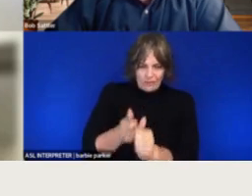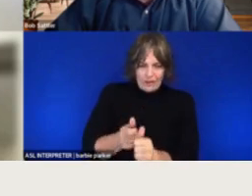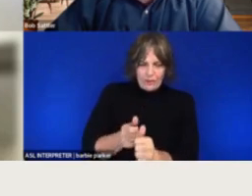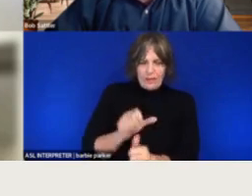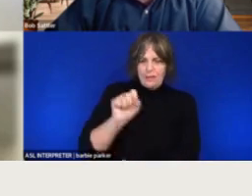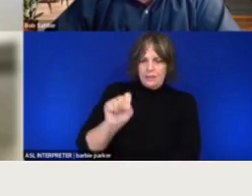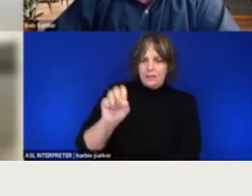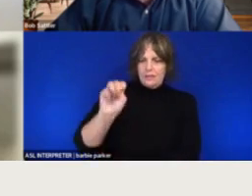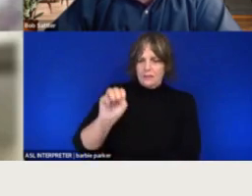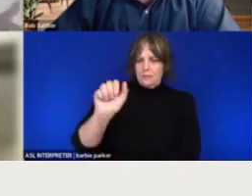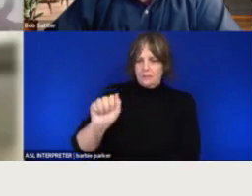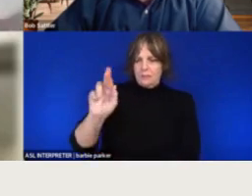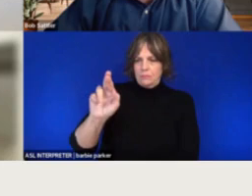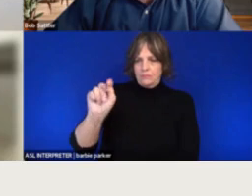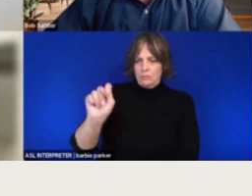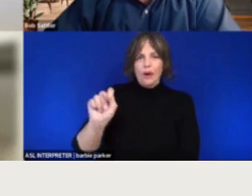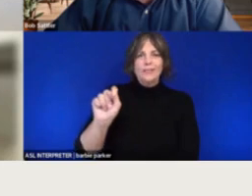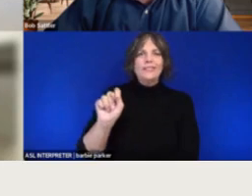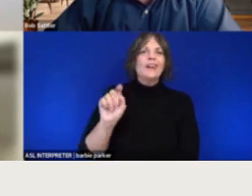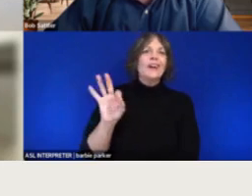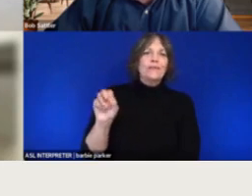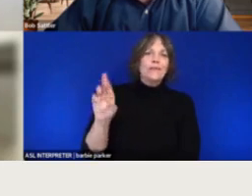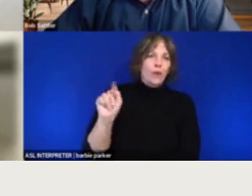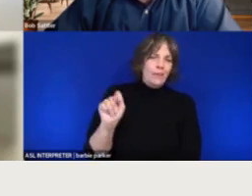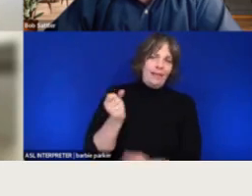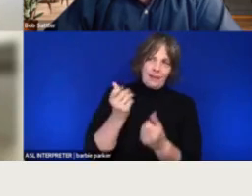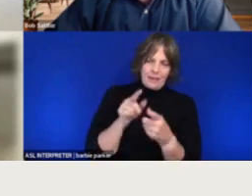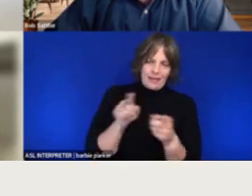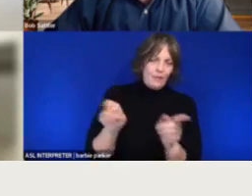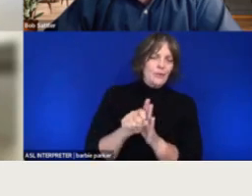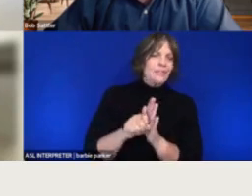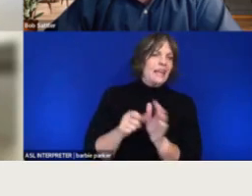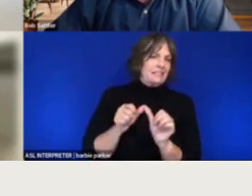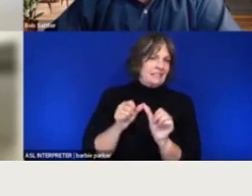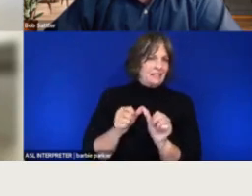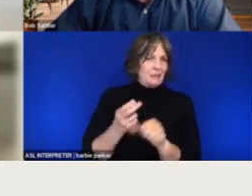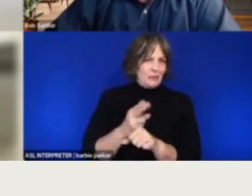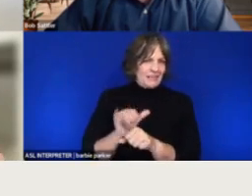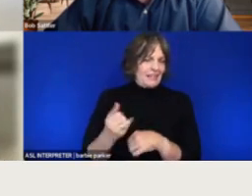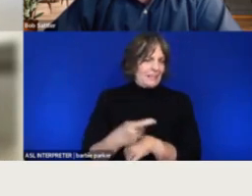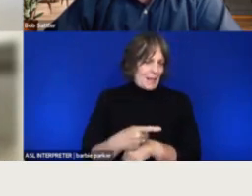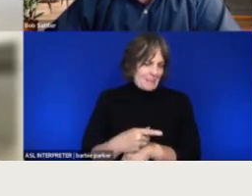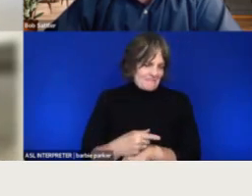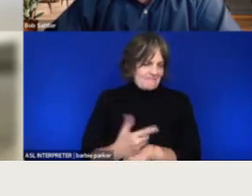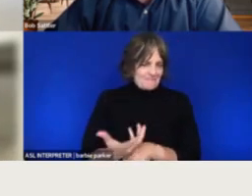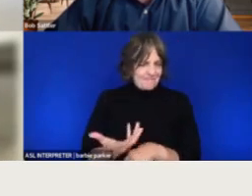format that I know many states continue to use today. So one of the questions that it came in